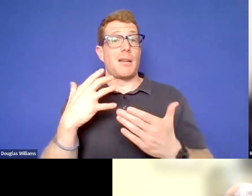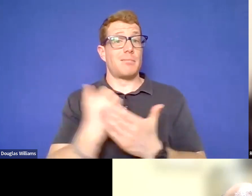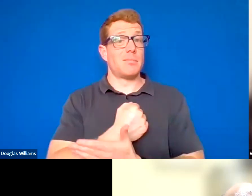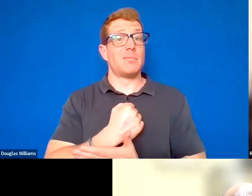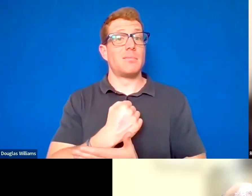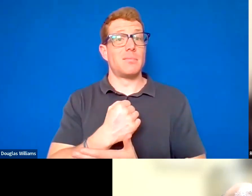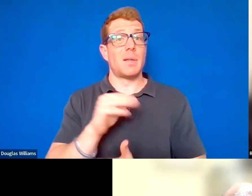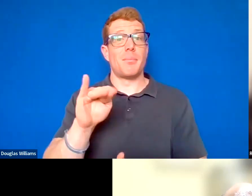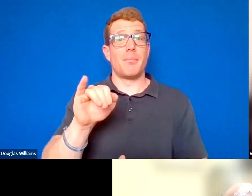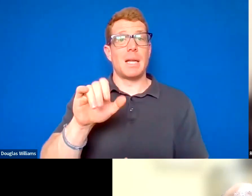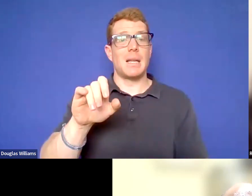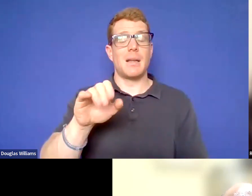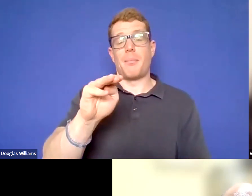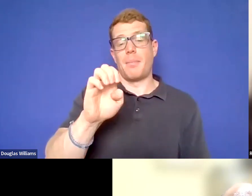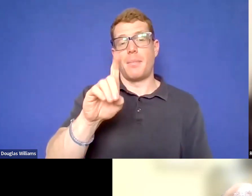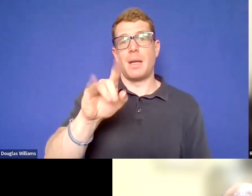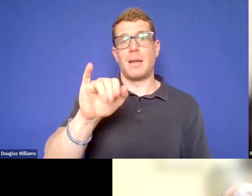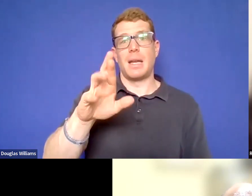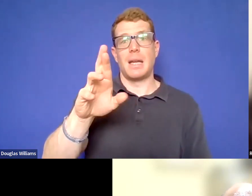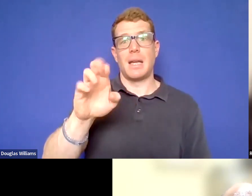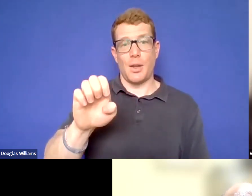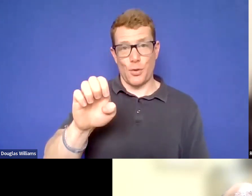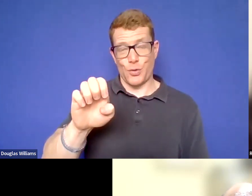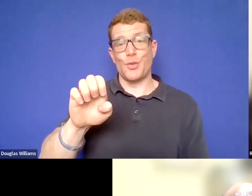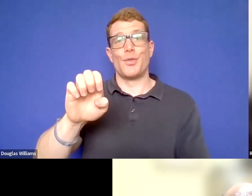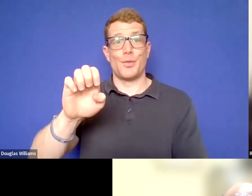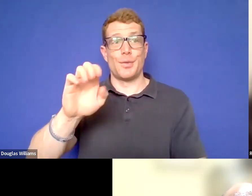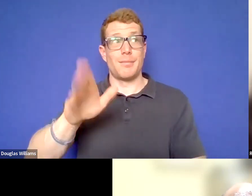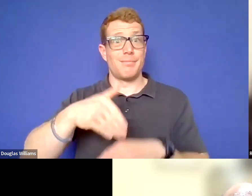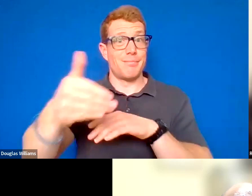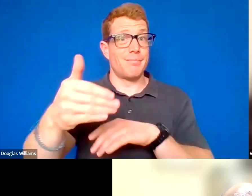She doesn't make enough to cover the cost and this is from the mom.